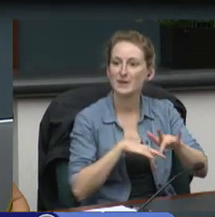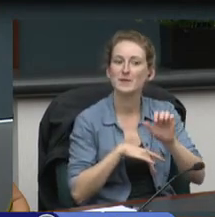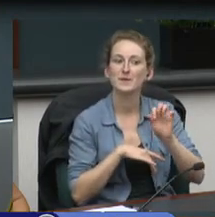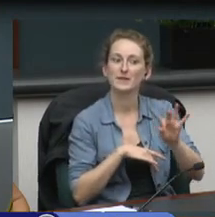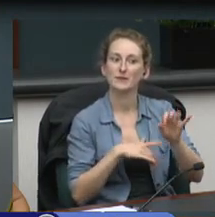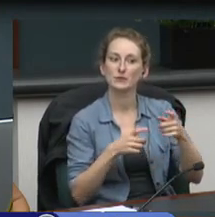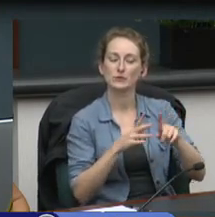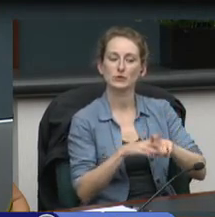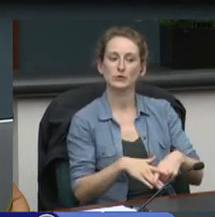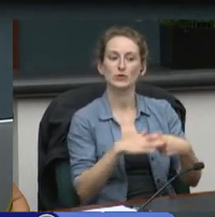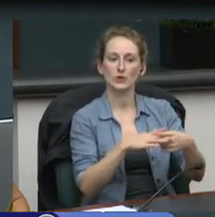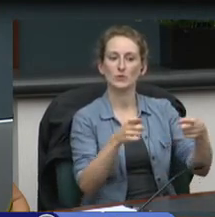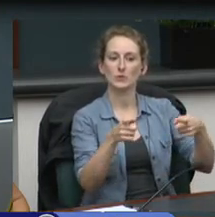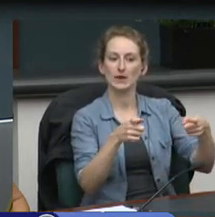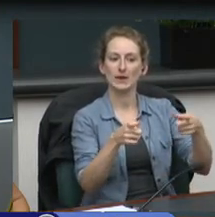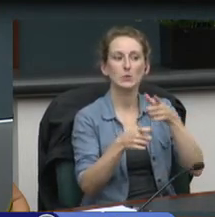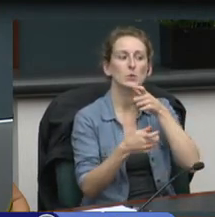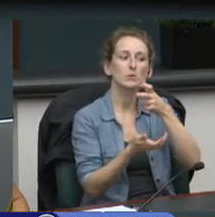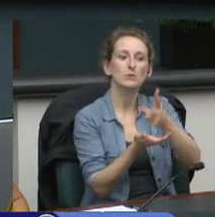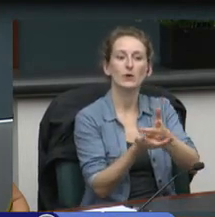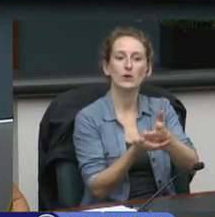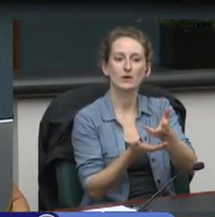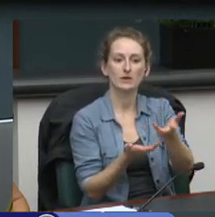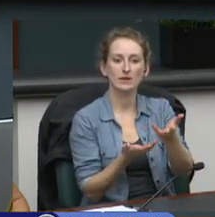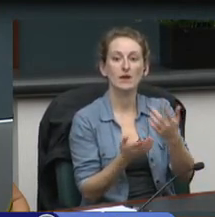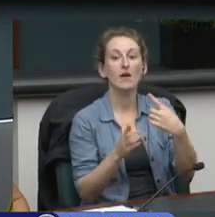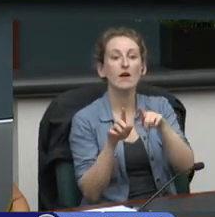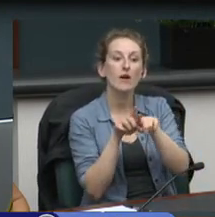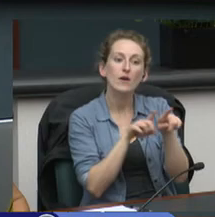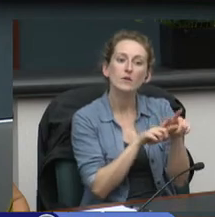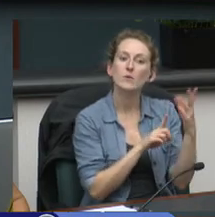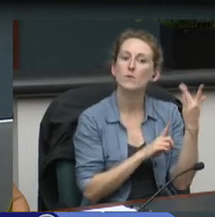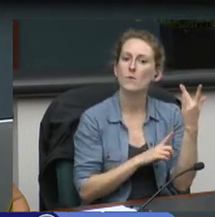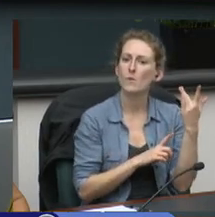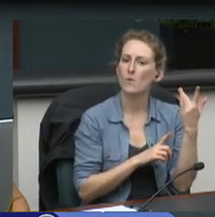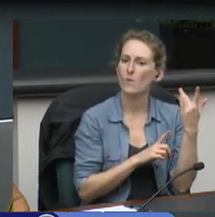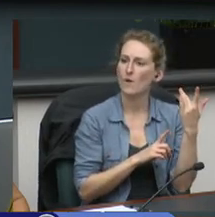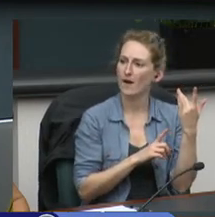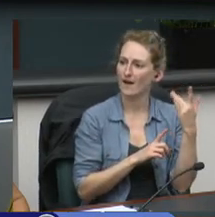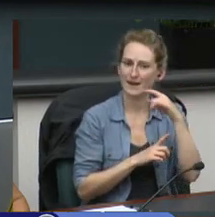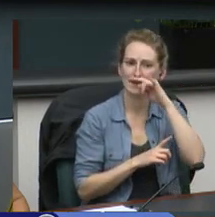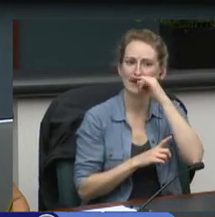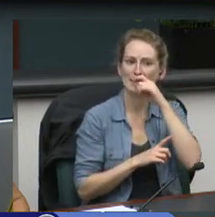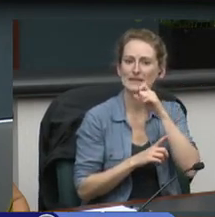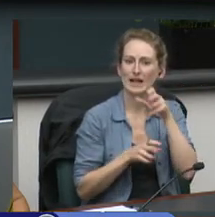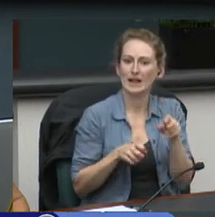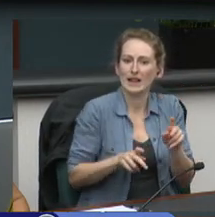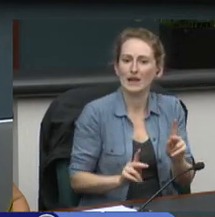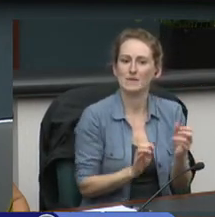that children should be restricted to playing in yards why can't we have streets that are safe enough that children can play in the street that is